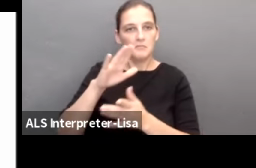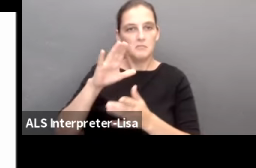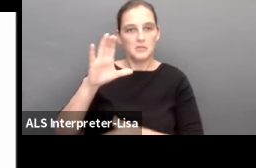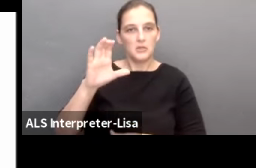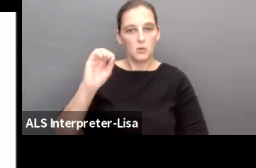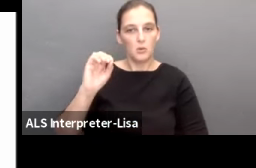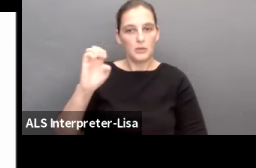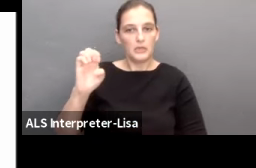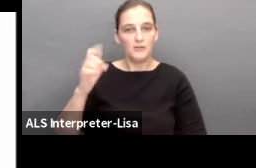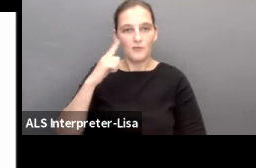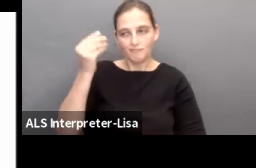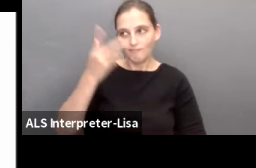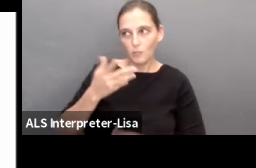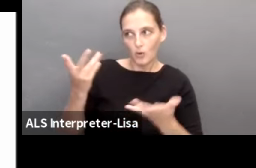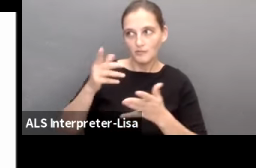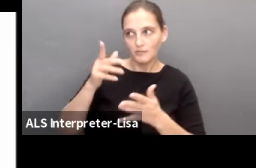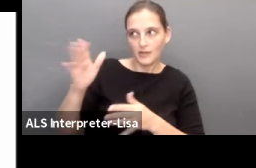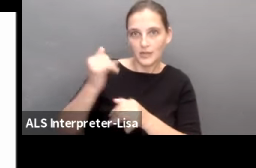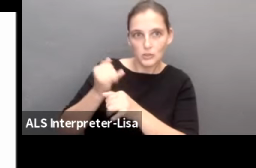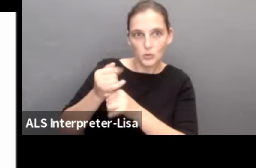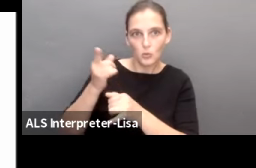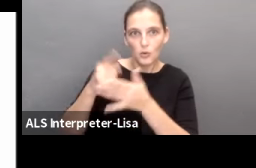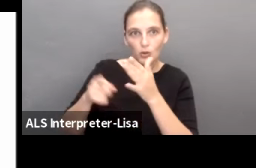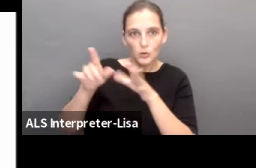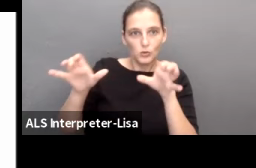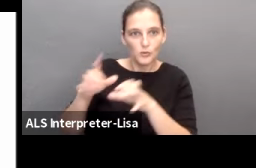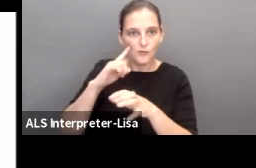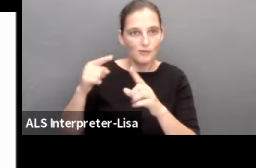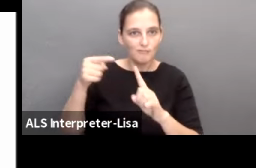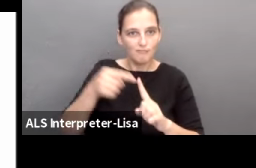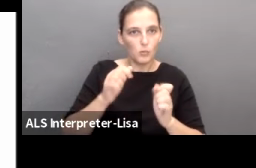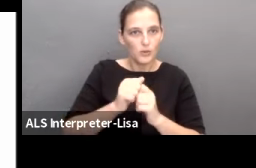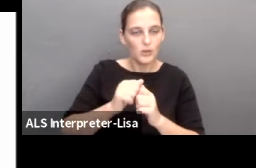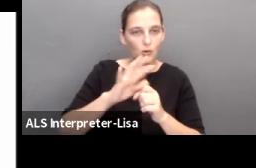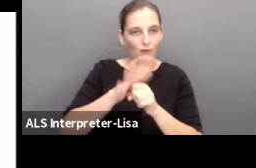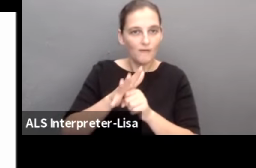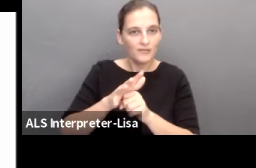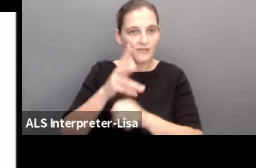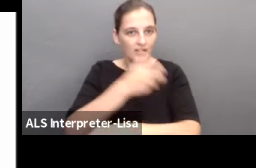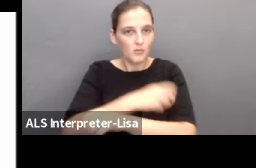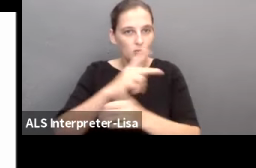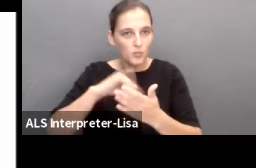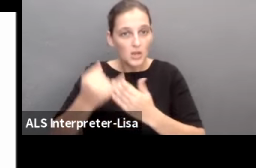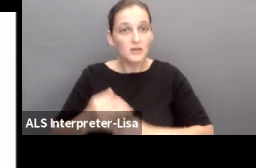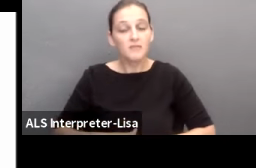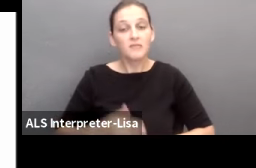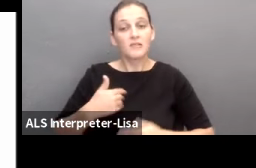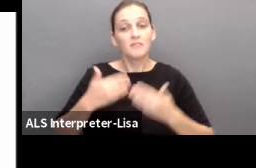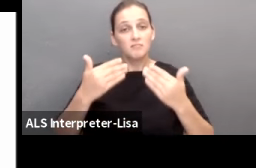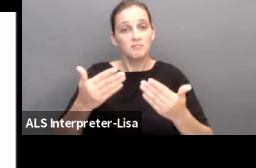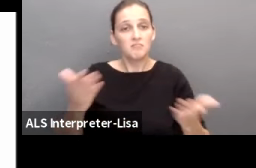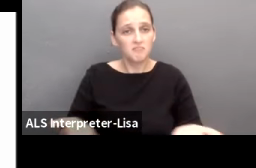in terms of the COVD-19 vaccination project. And I would encourage you to visit the resource